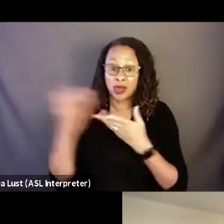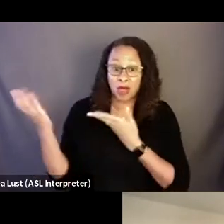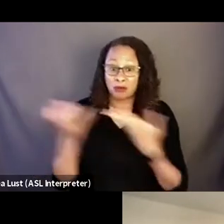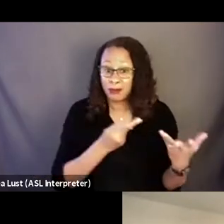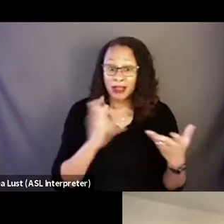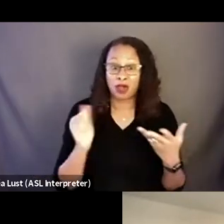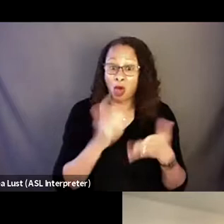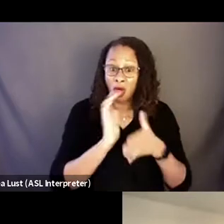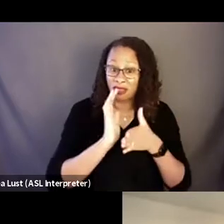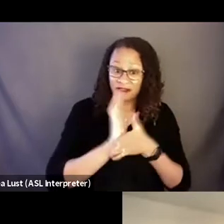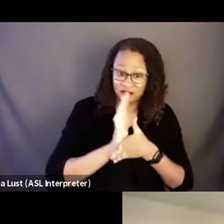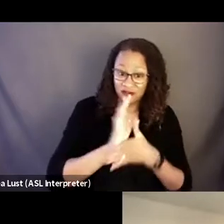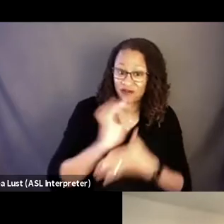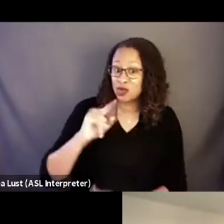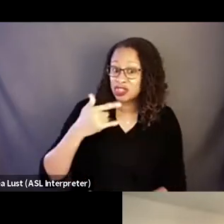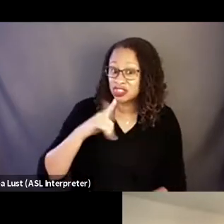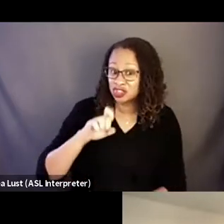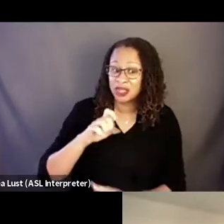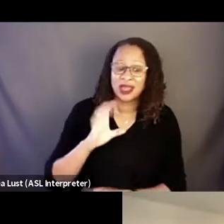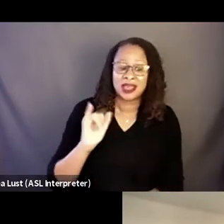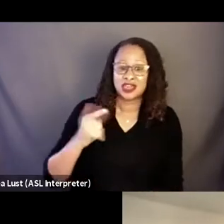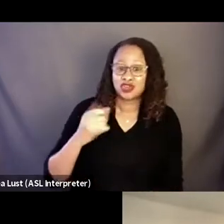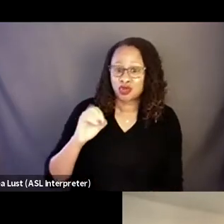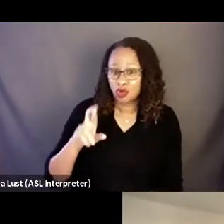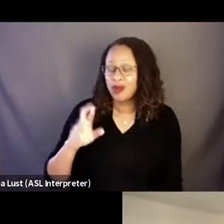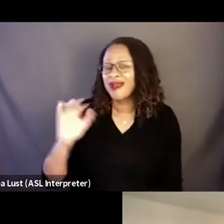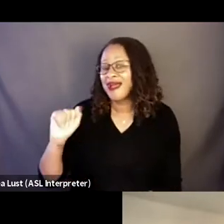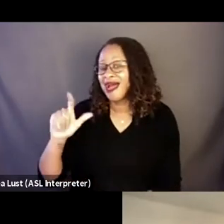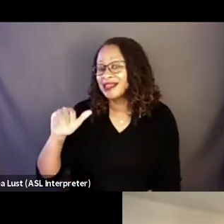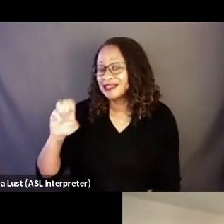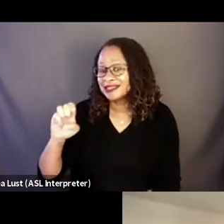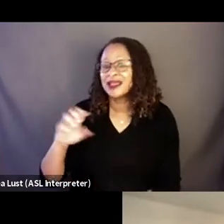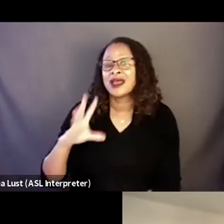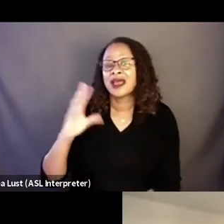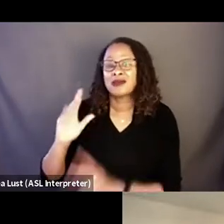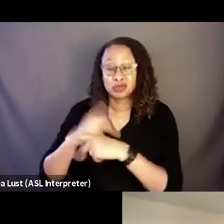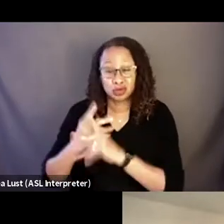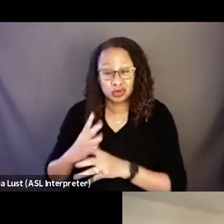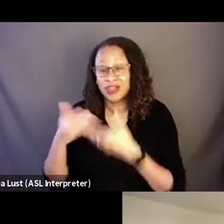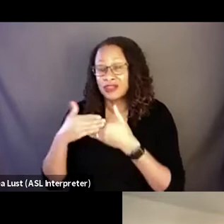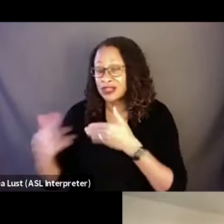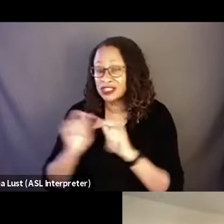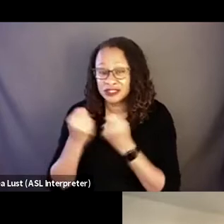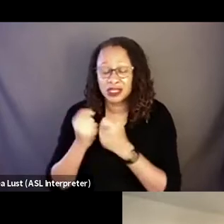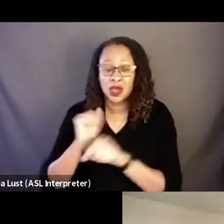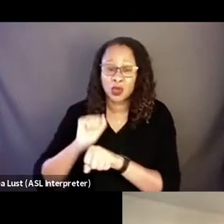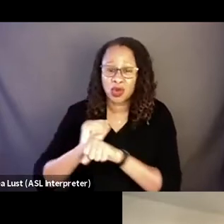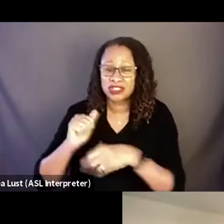Igor and Alice Henti, our producer, and the rest of our team worked in this kind of research